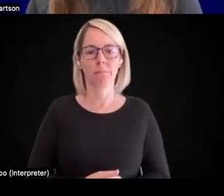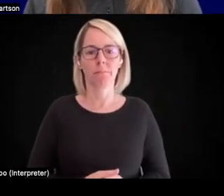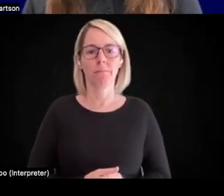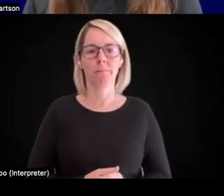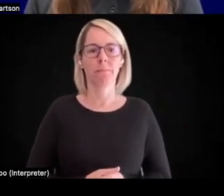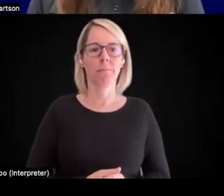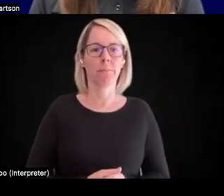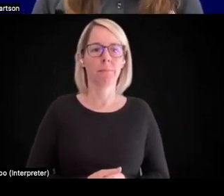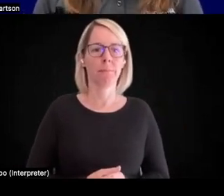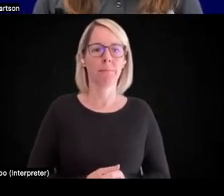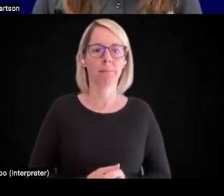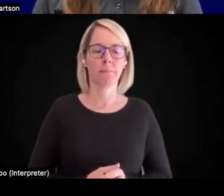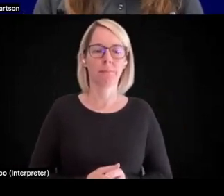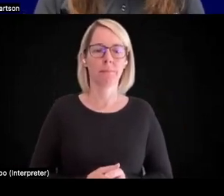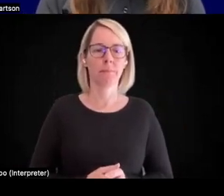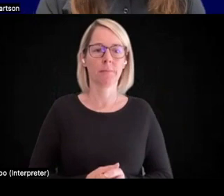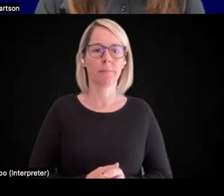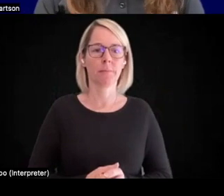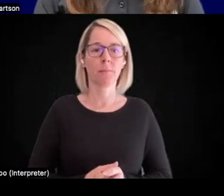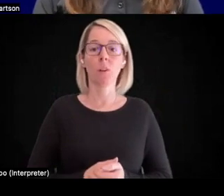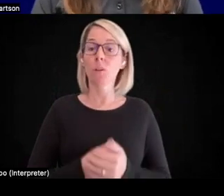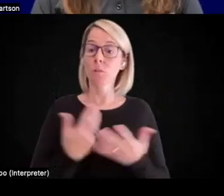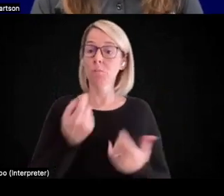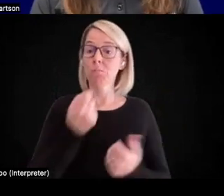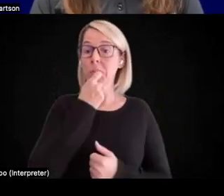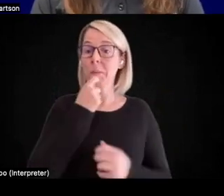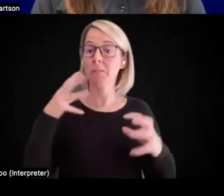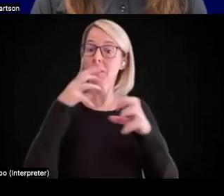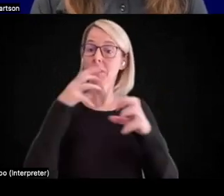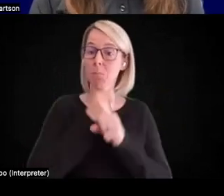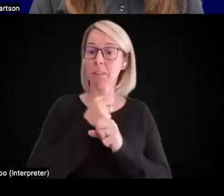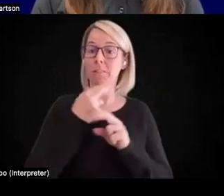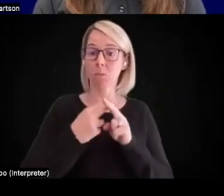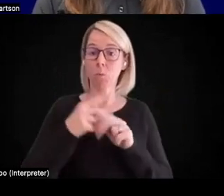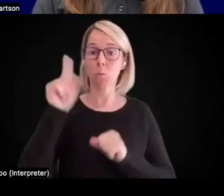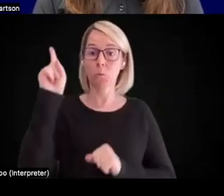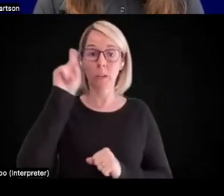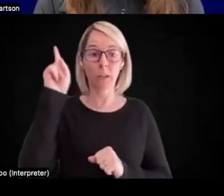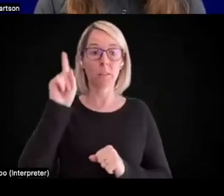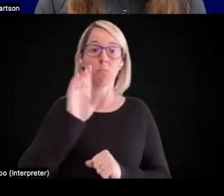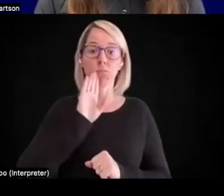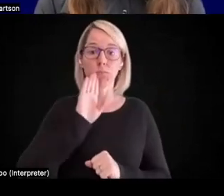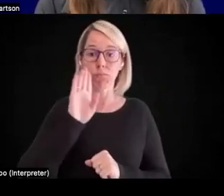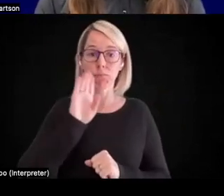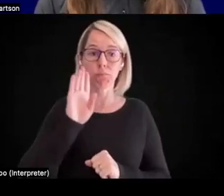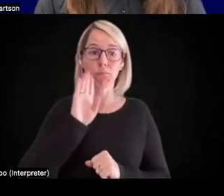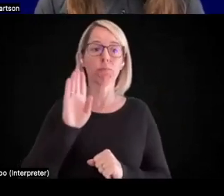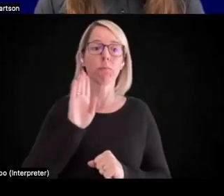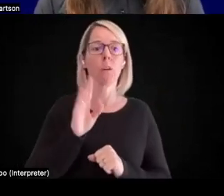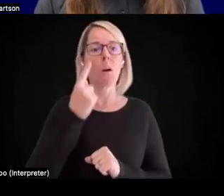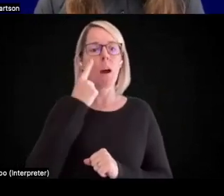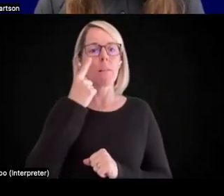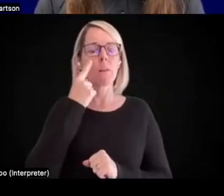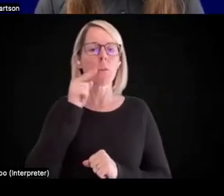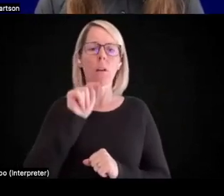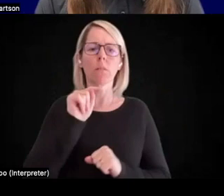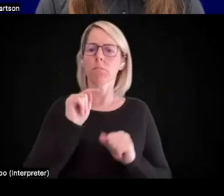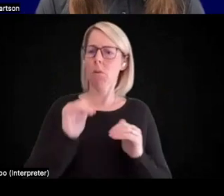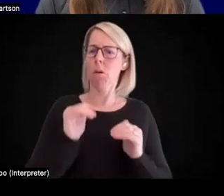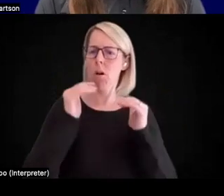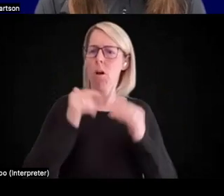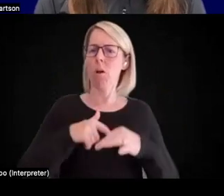An overview of today. We will look at the characteristics of high quality interactions